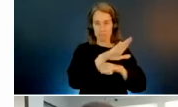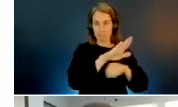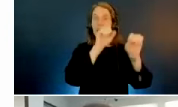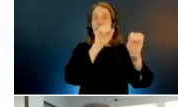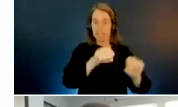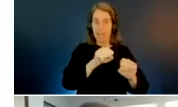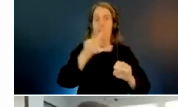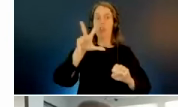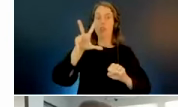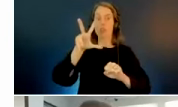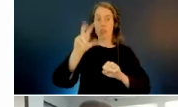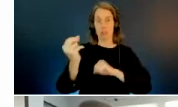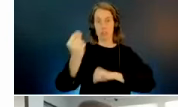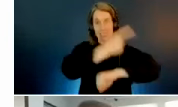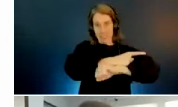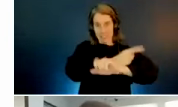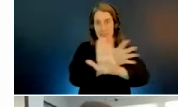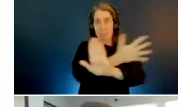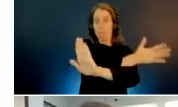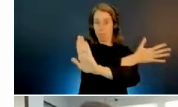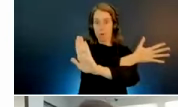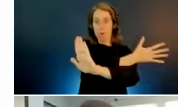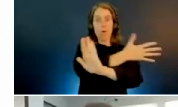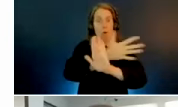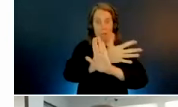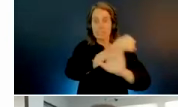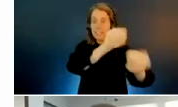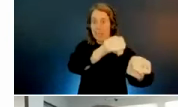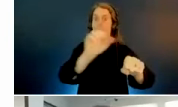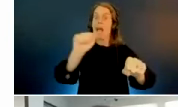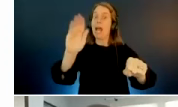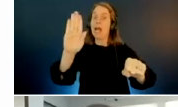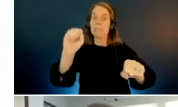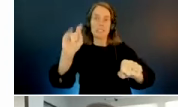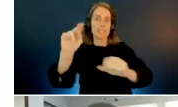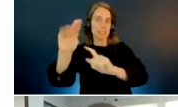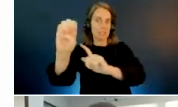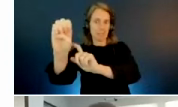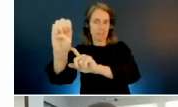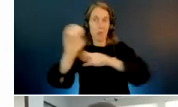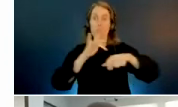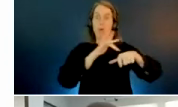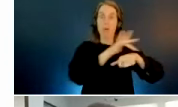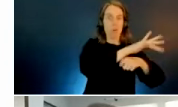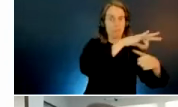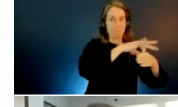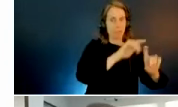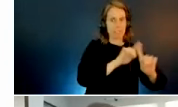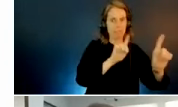um so you can apply to vote absentee there there's an application process which we'll talk about